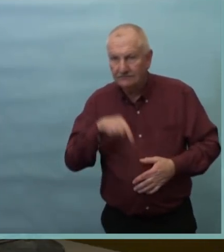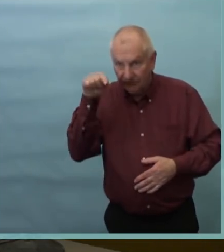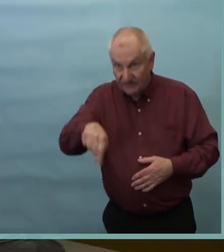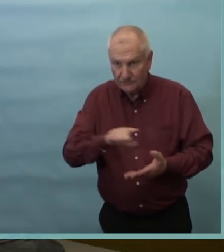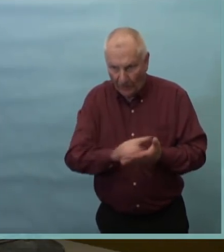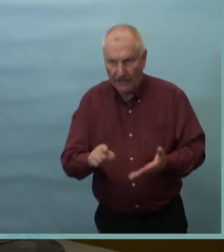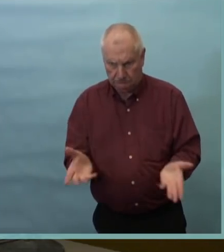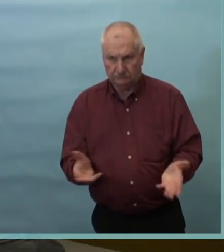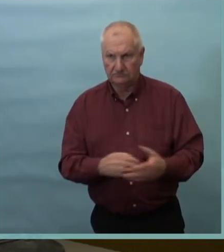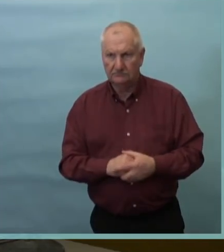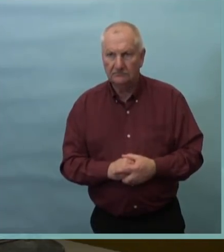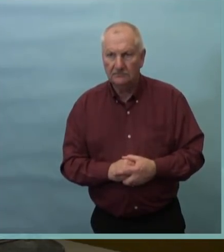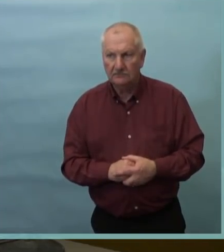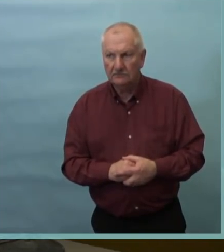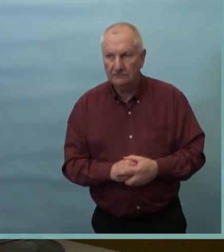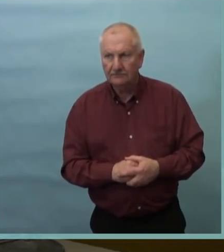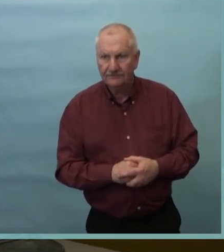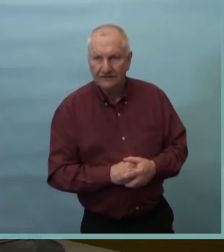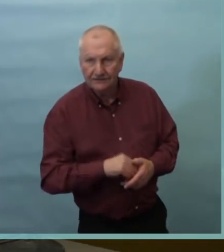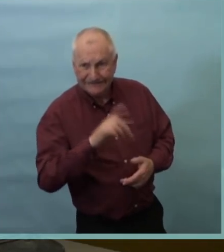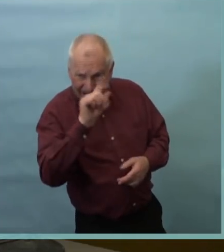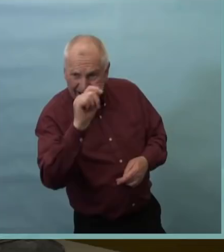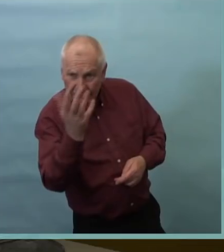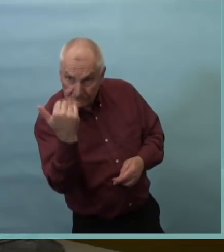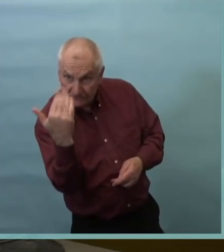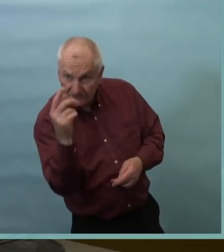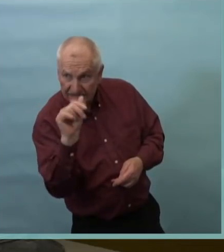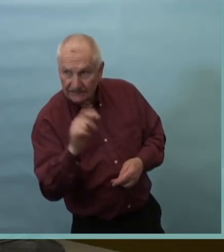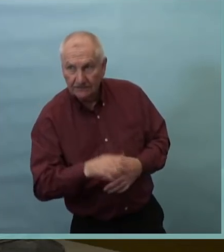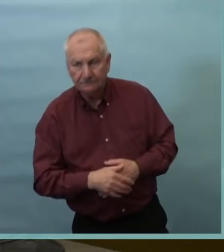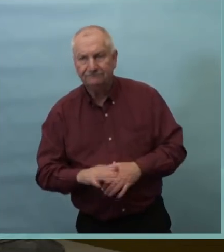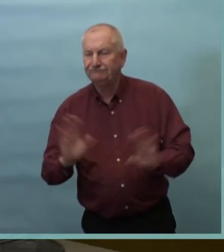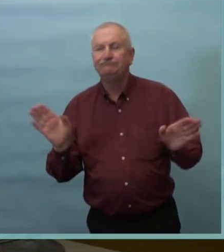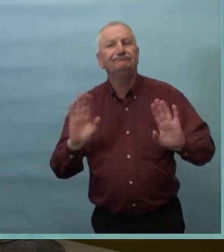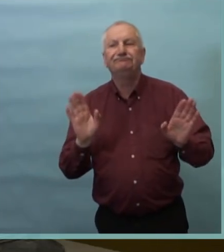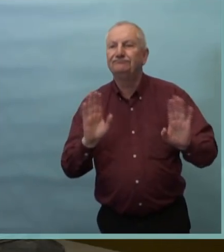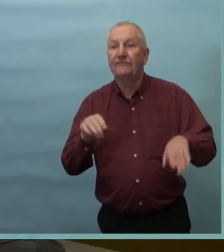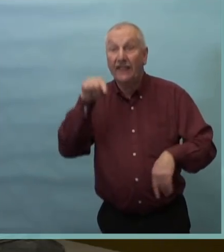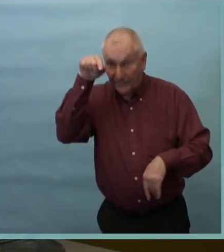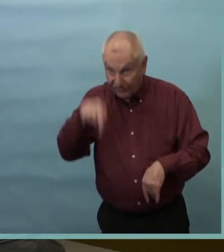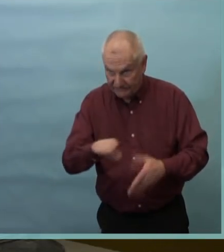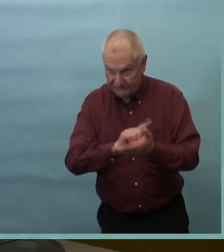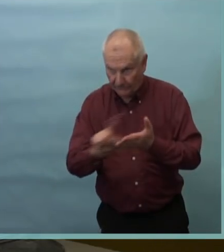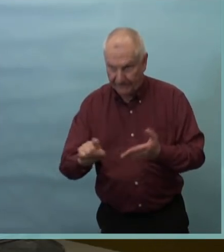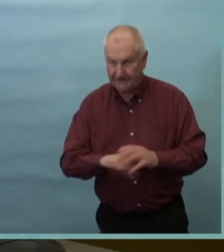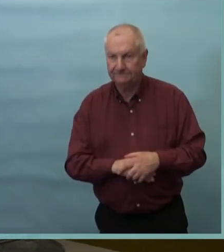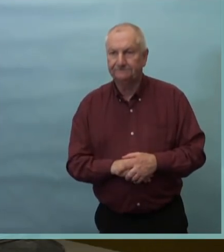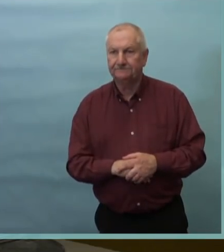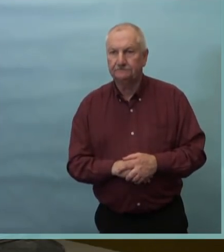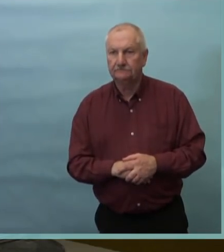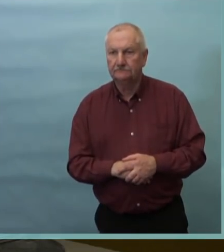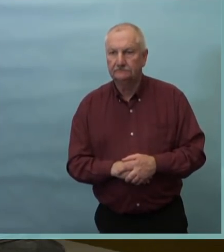this week we'll have those finalized what would you say to a hair salon